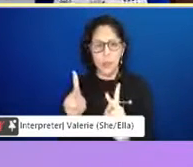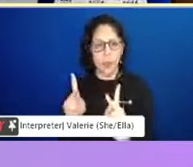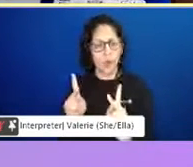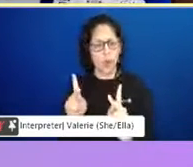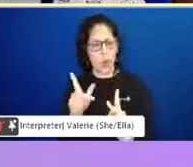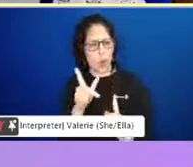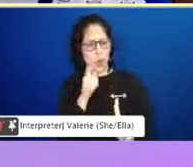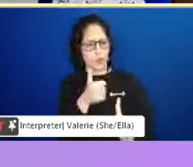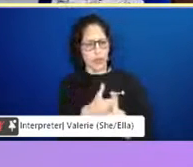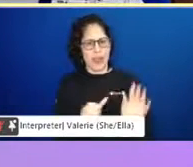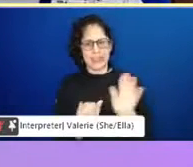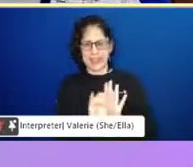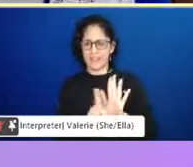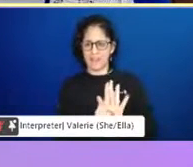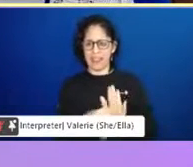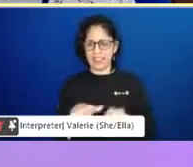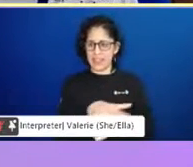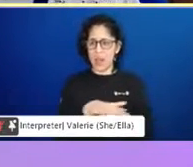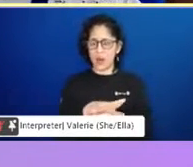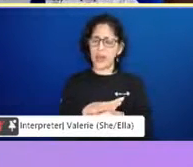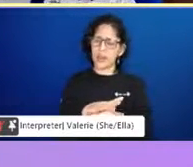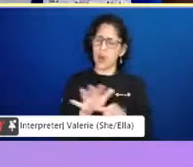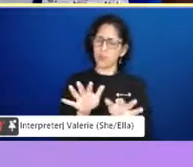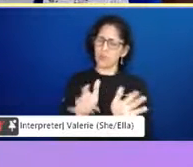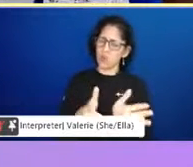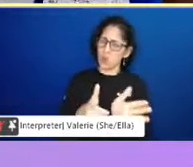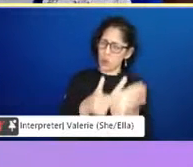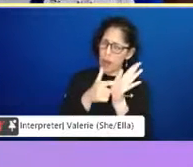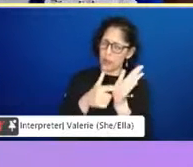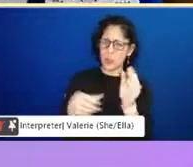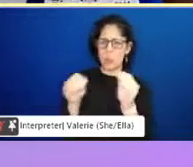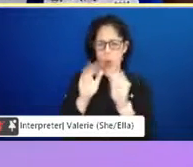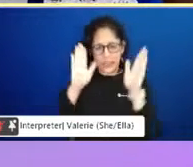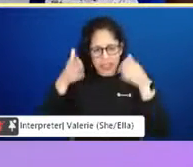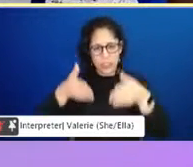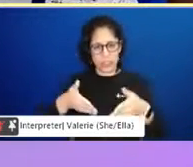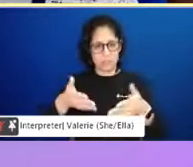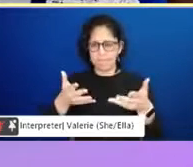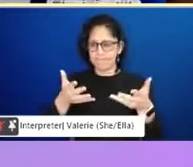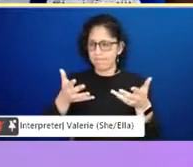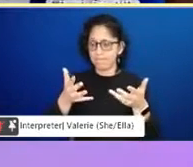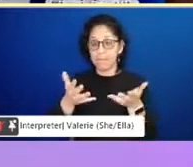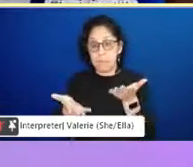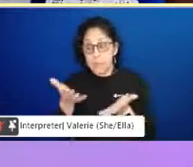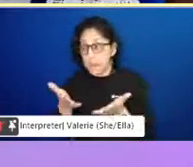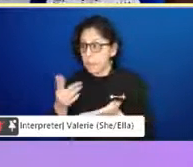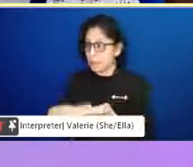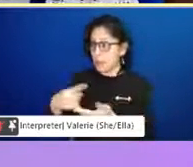now for example maybe that cognitive demand is focus and since our starting place is a motivation